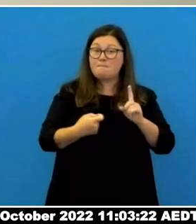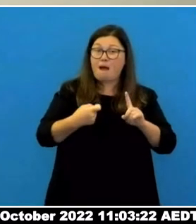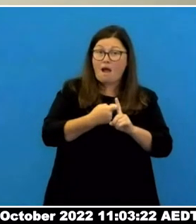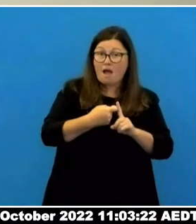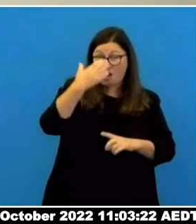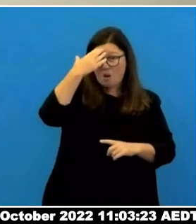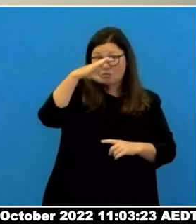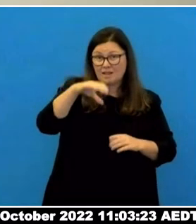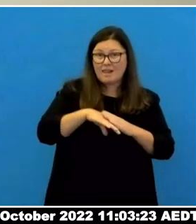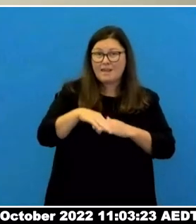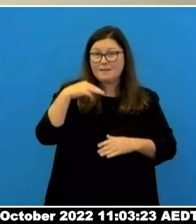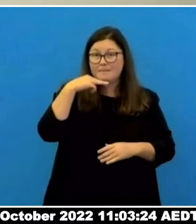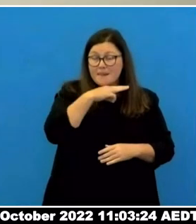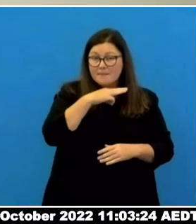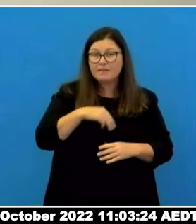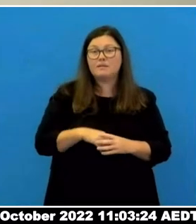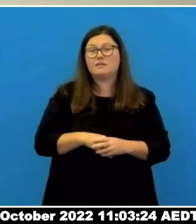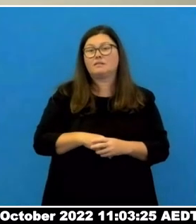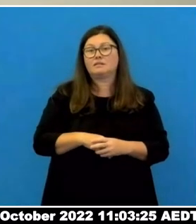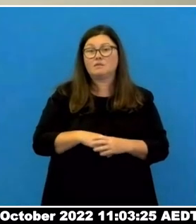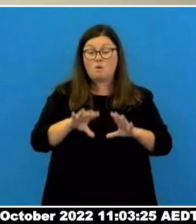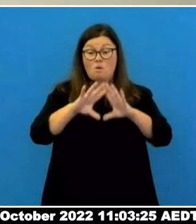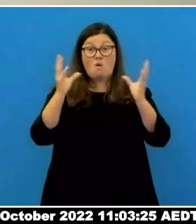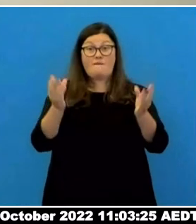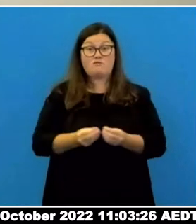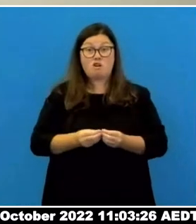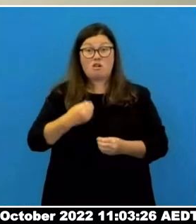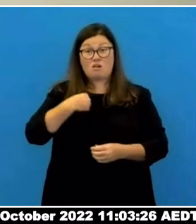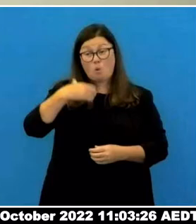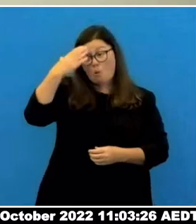In total, I was in hotel detention for about 20 months."